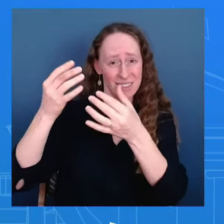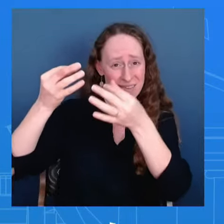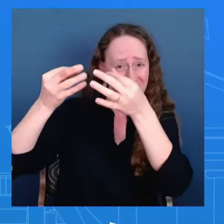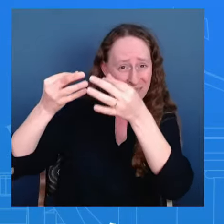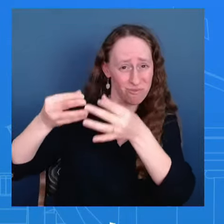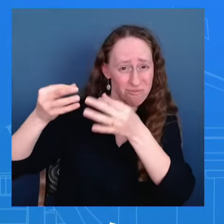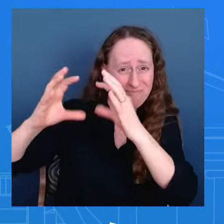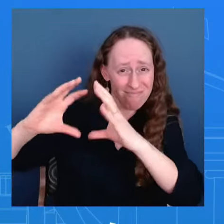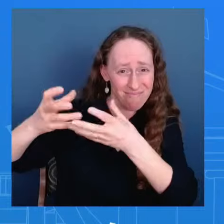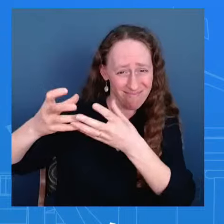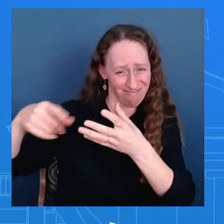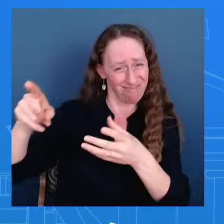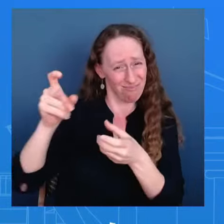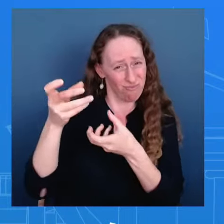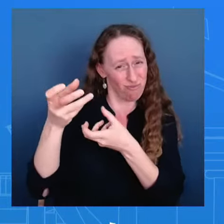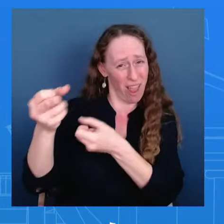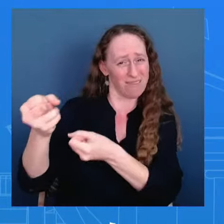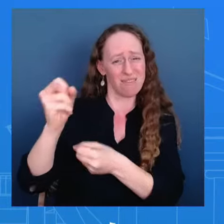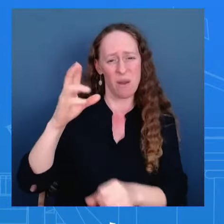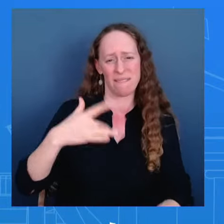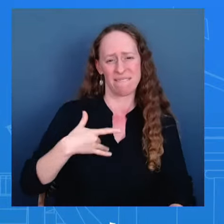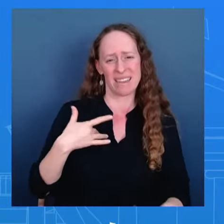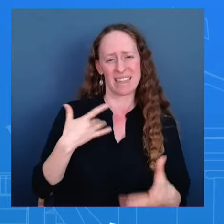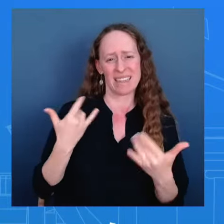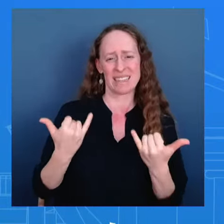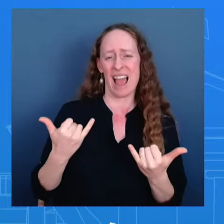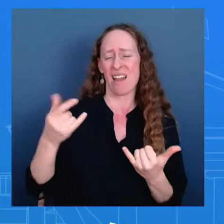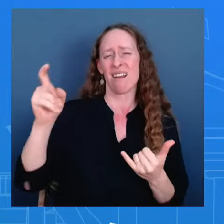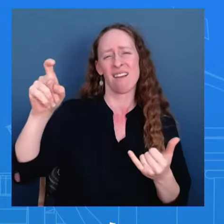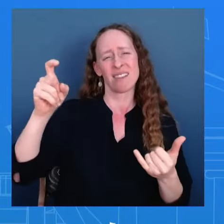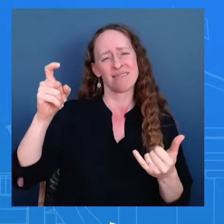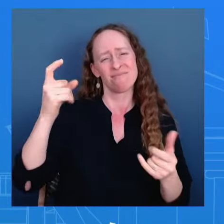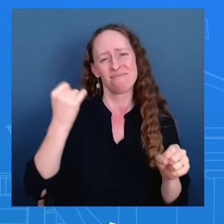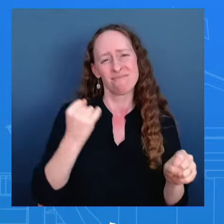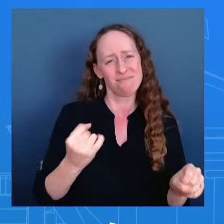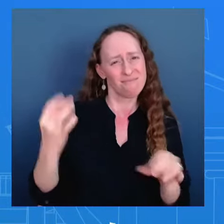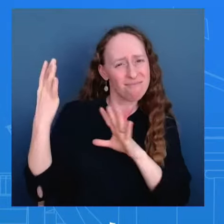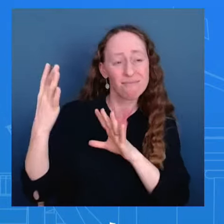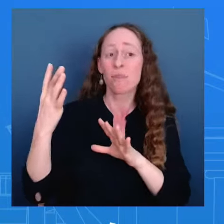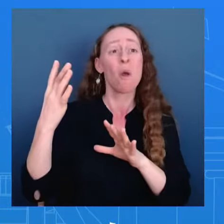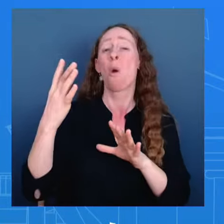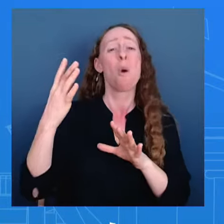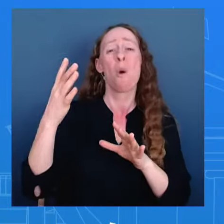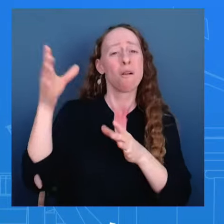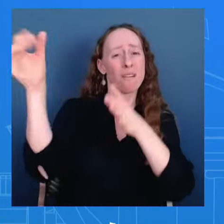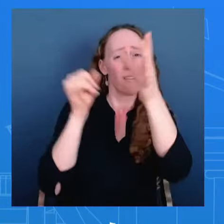whether that be expansion of membership or term limits? Ms. Jean-Pierre: Look, I don't have any announcement